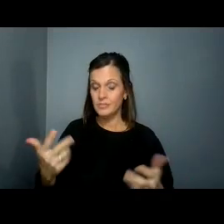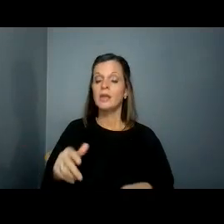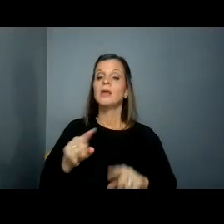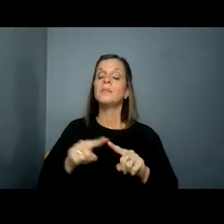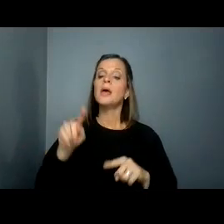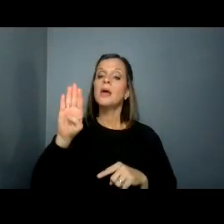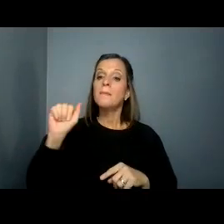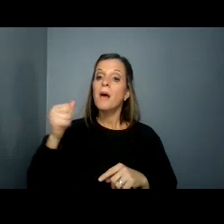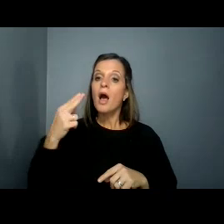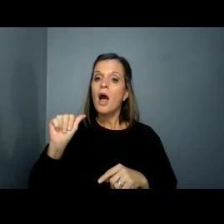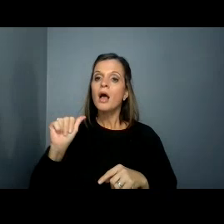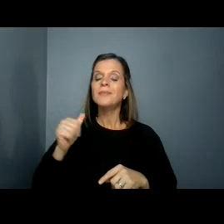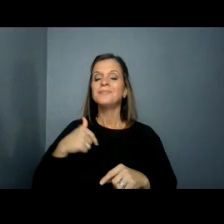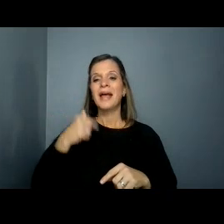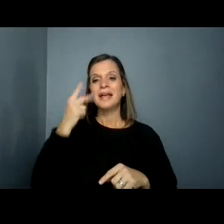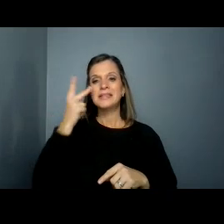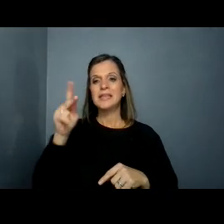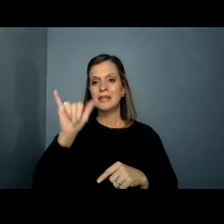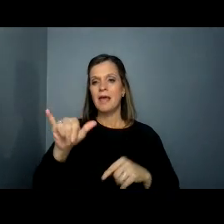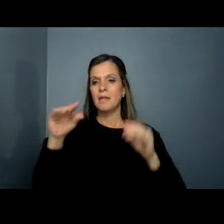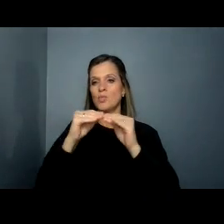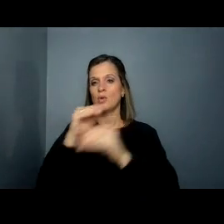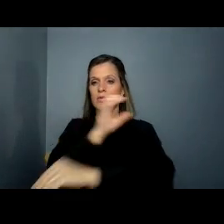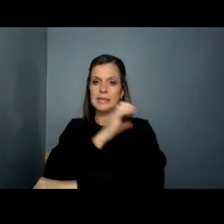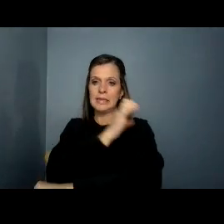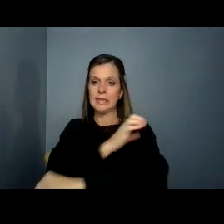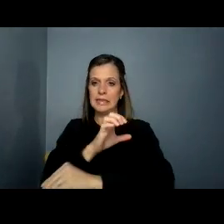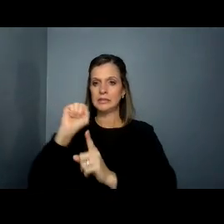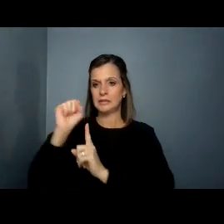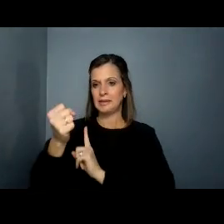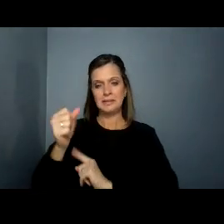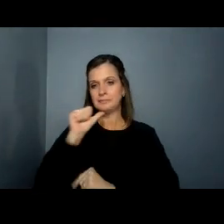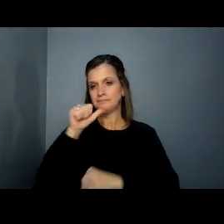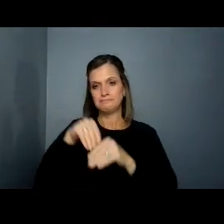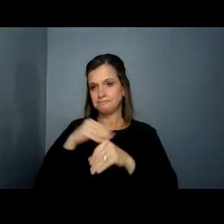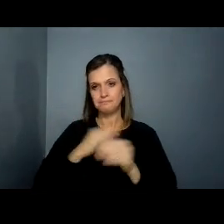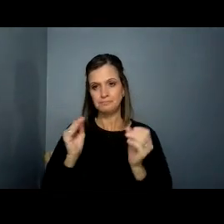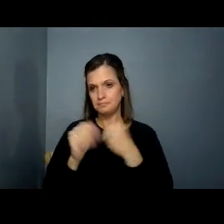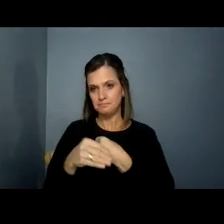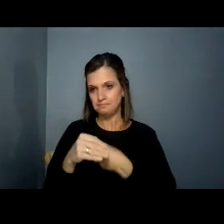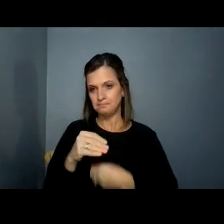I don't see that in my office. It's just. A. You know, they've got